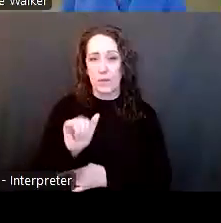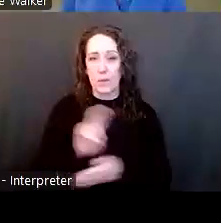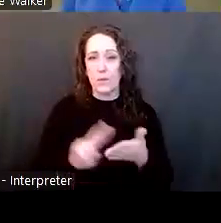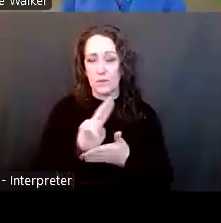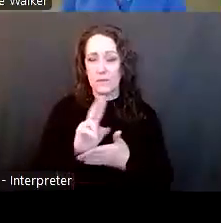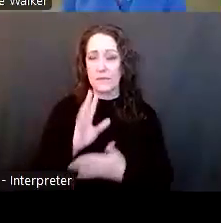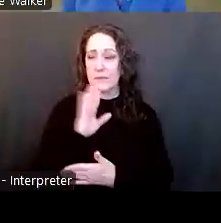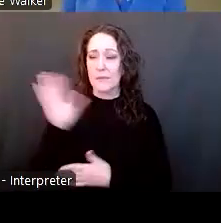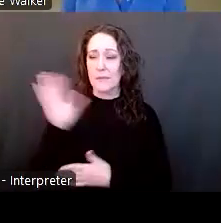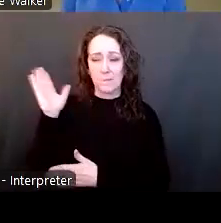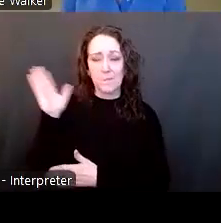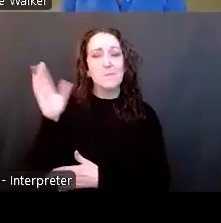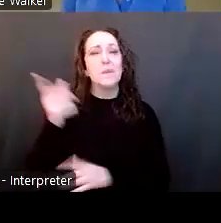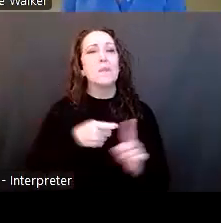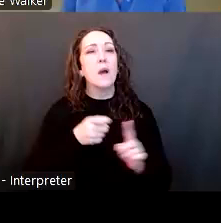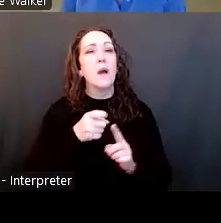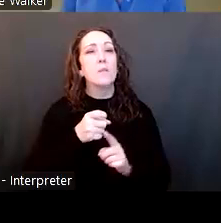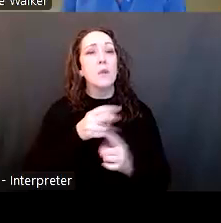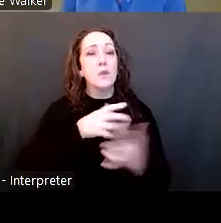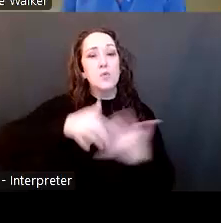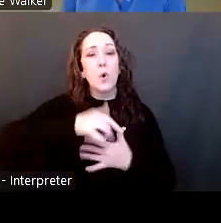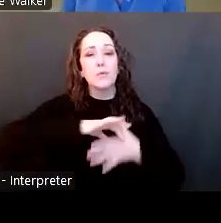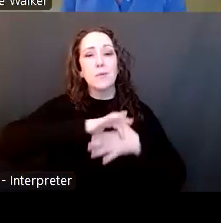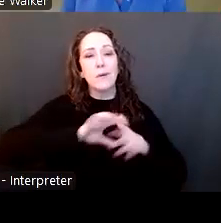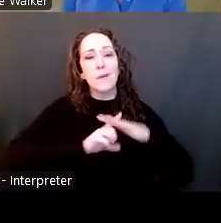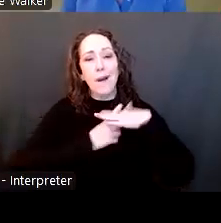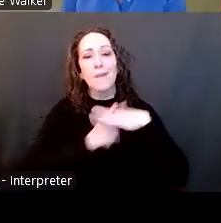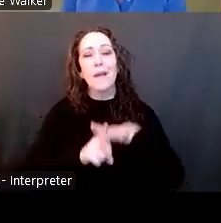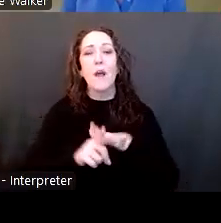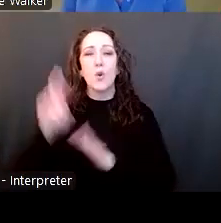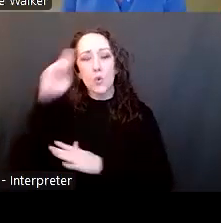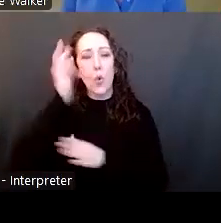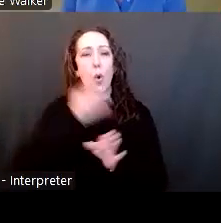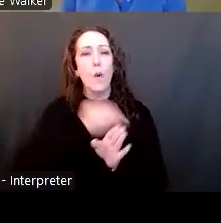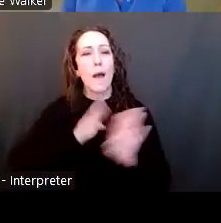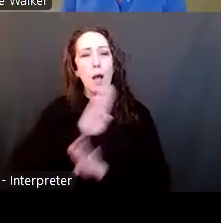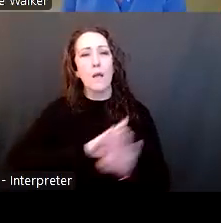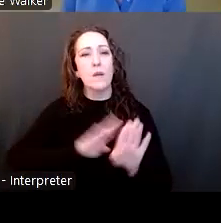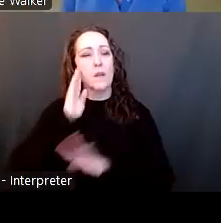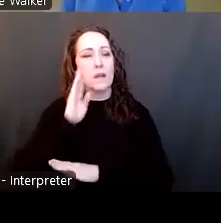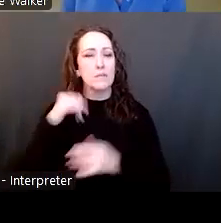on uh from social context to neurobiology in the ideology of psychotic disorders I'm